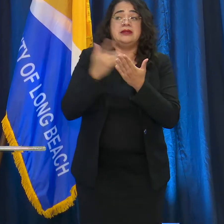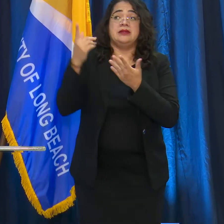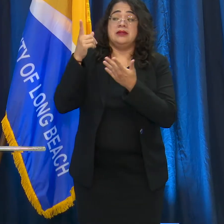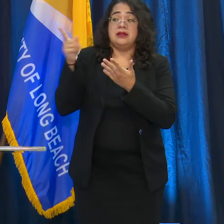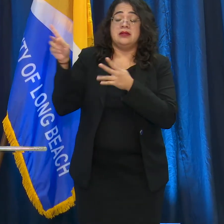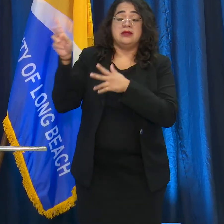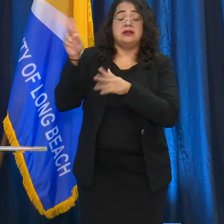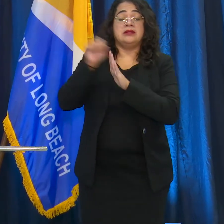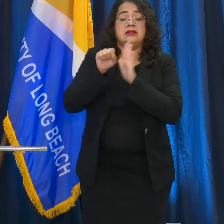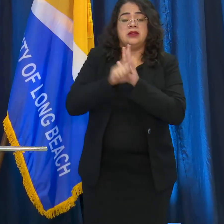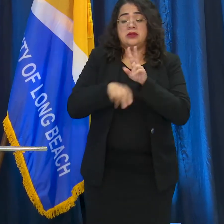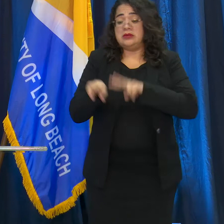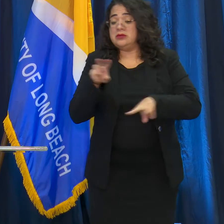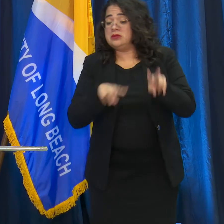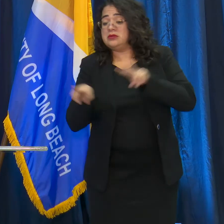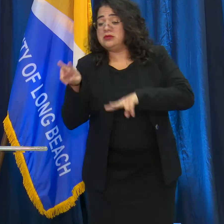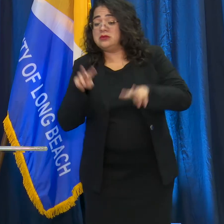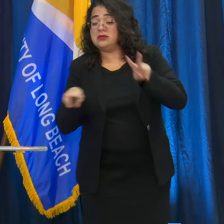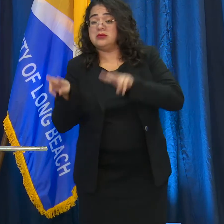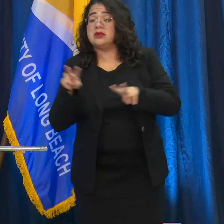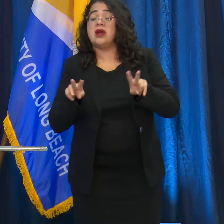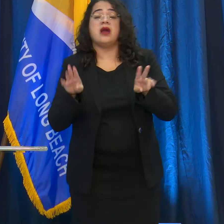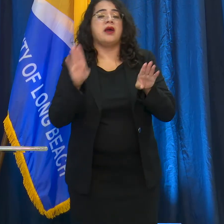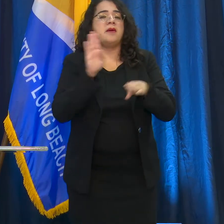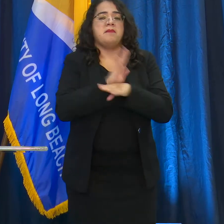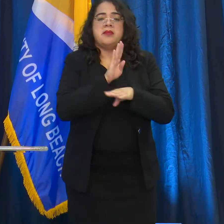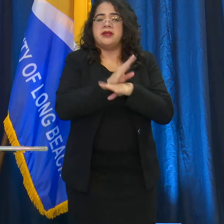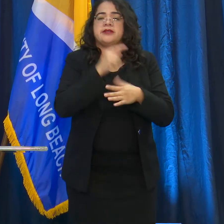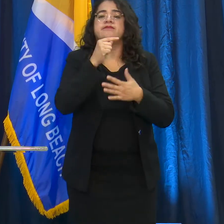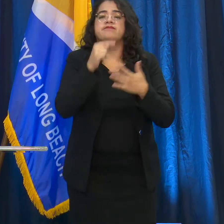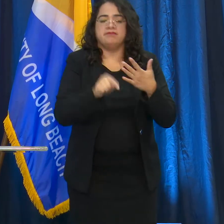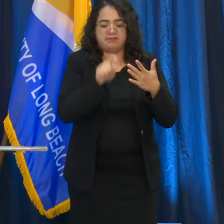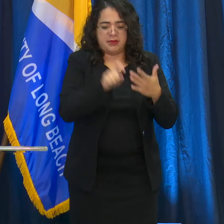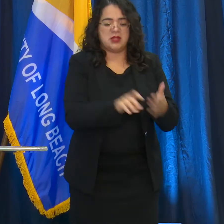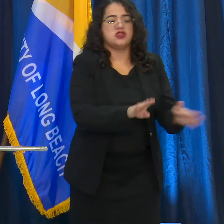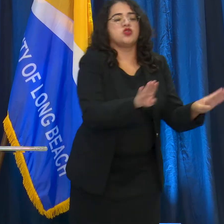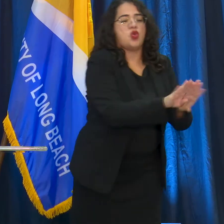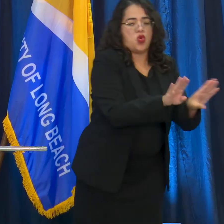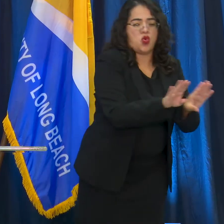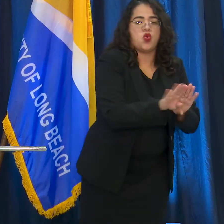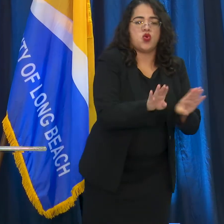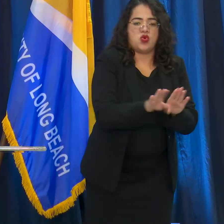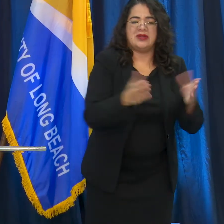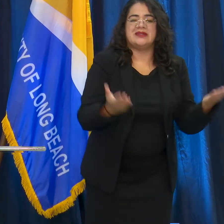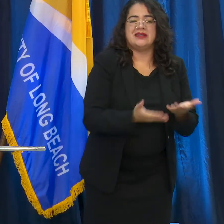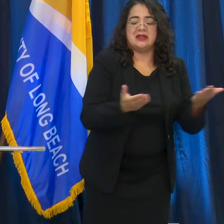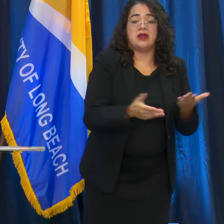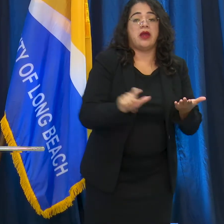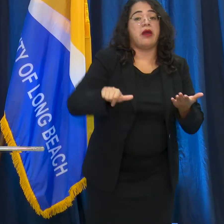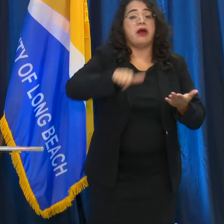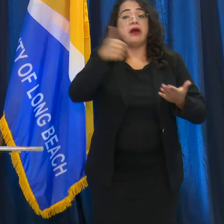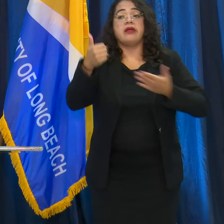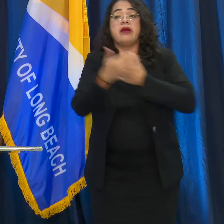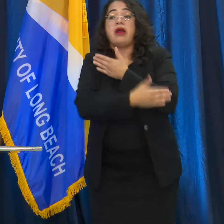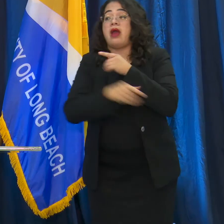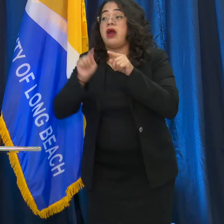businesses that other counties and jurisdictions do not have to close if they are not on the monitoring list.